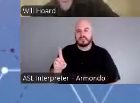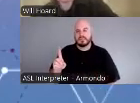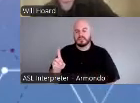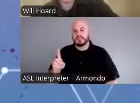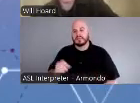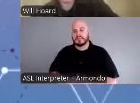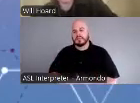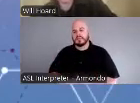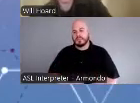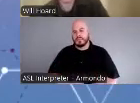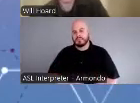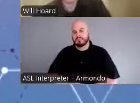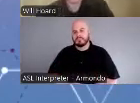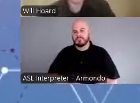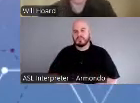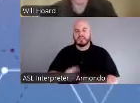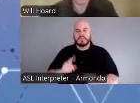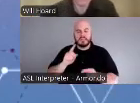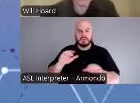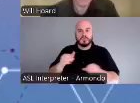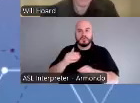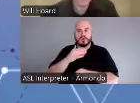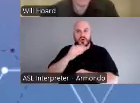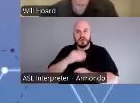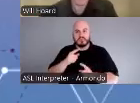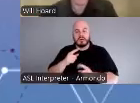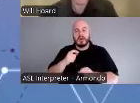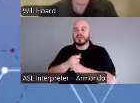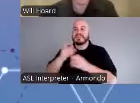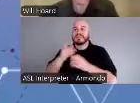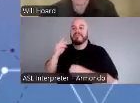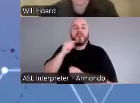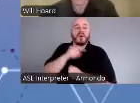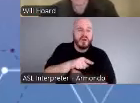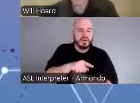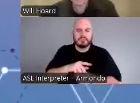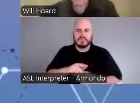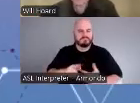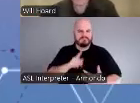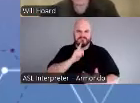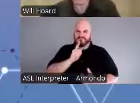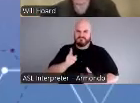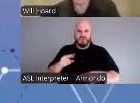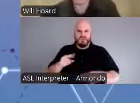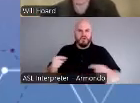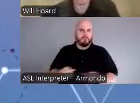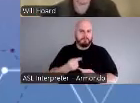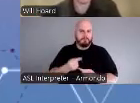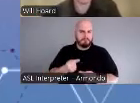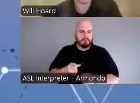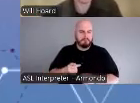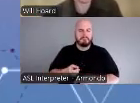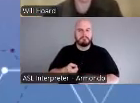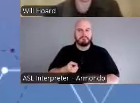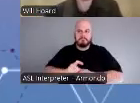they think they're doing good for them by making decisions for them, and they're really not. They're not giving them a chance to be their own person